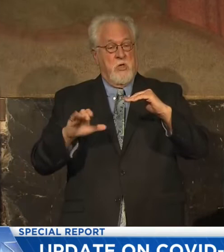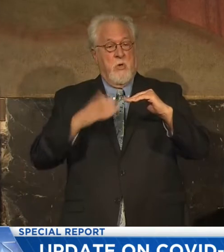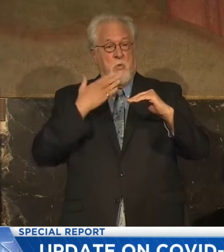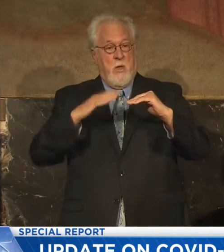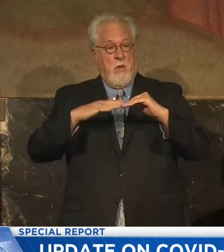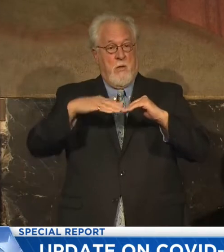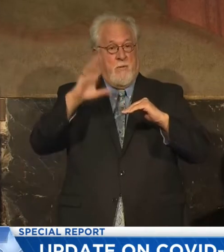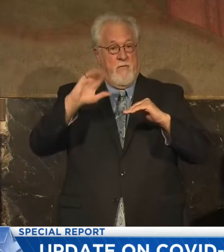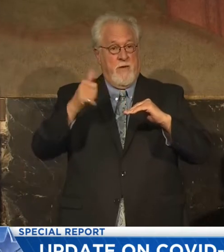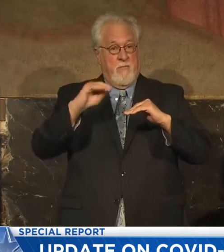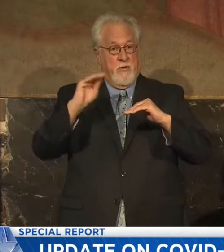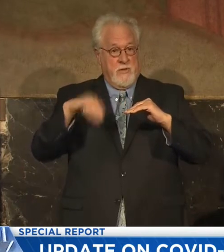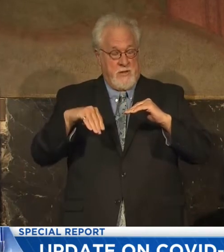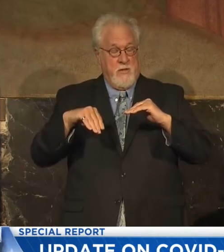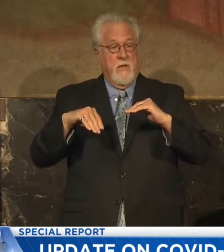THE TEST WE ADMINISTER.